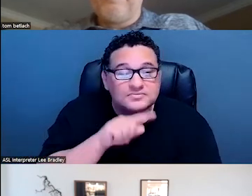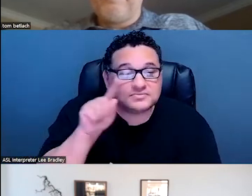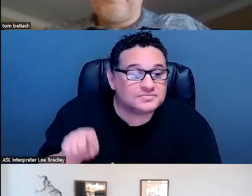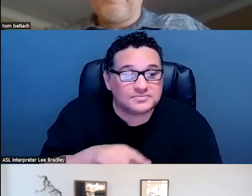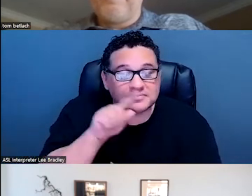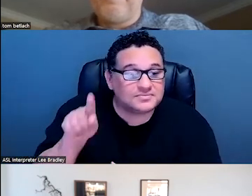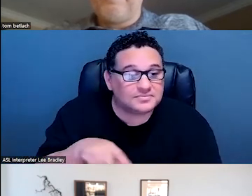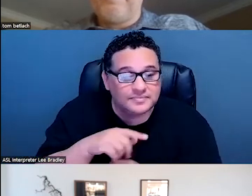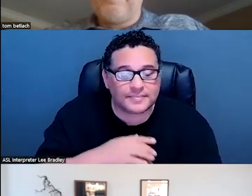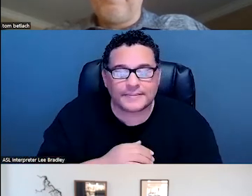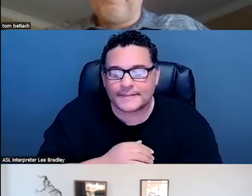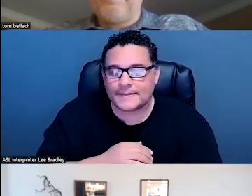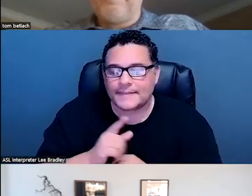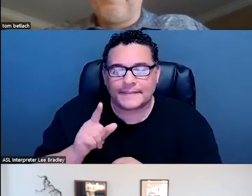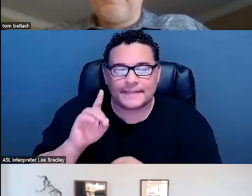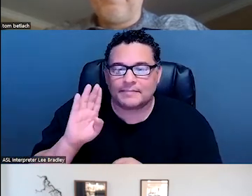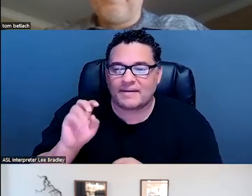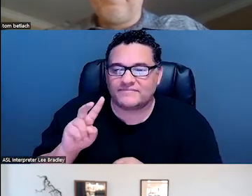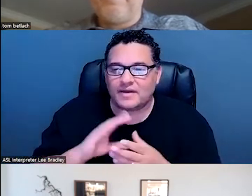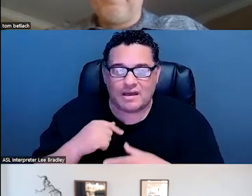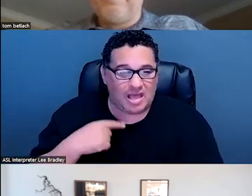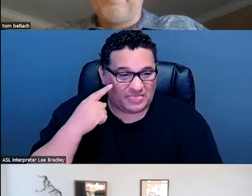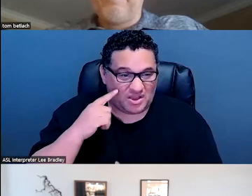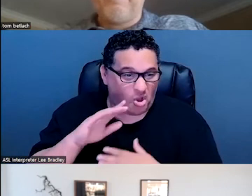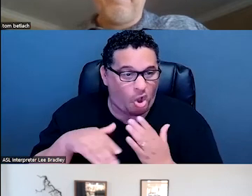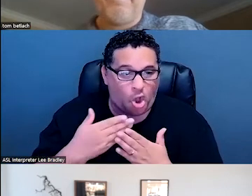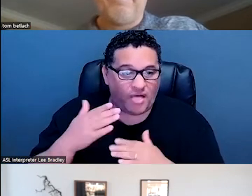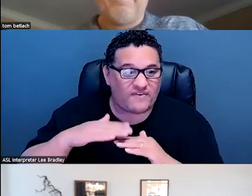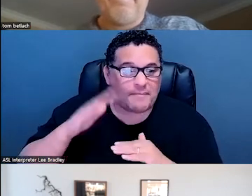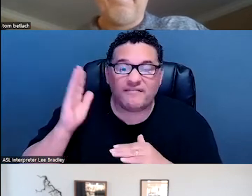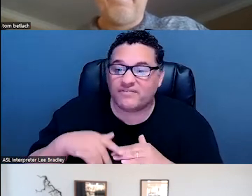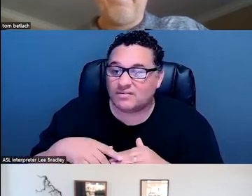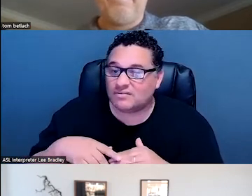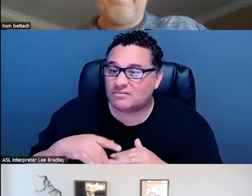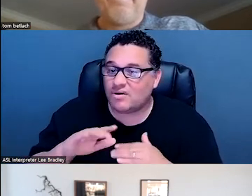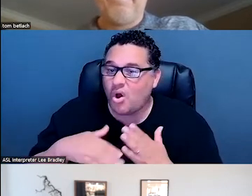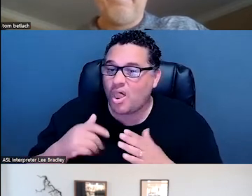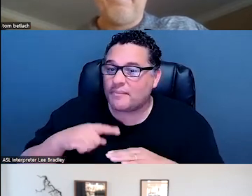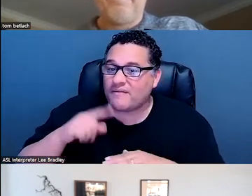I THINK THAT IT WOULD BE ALL OF THE ABOVE. >> YOU CAN MAKE THAT ARGUMENT.